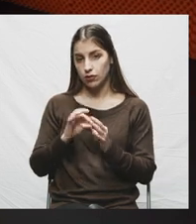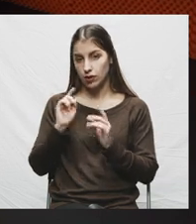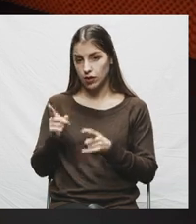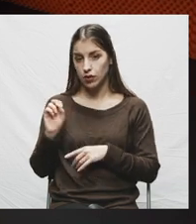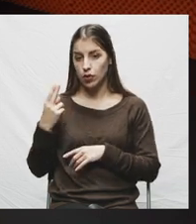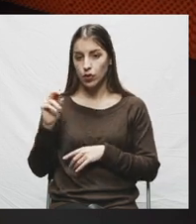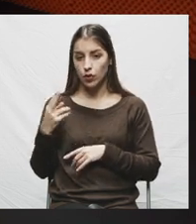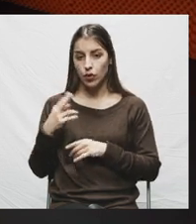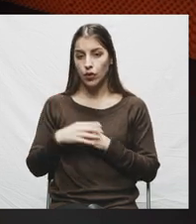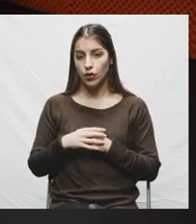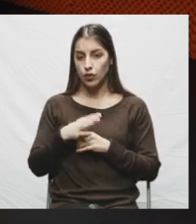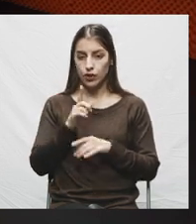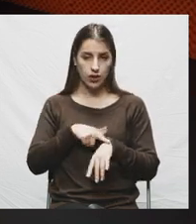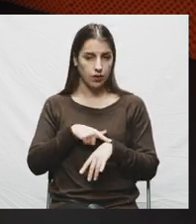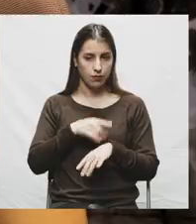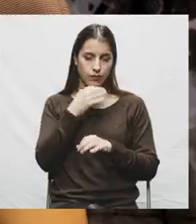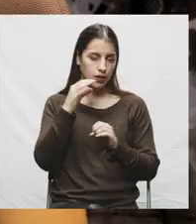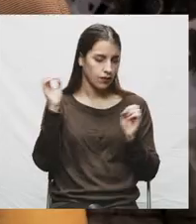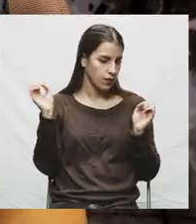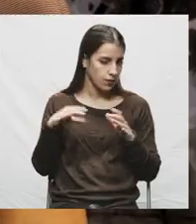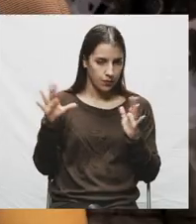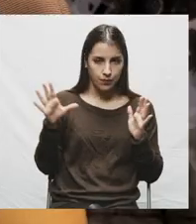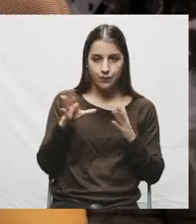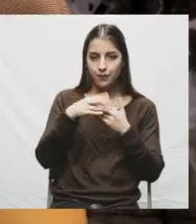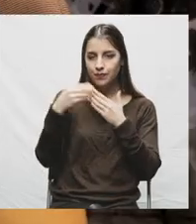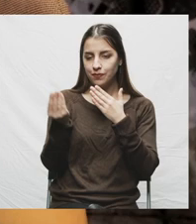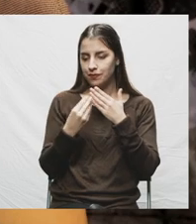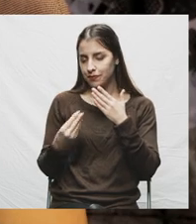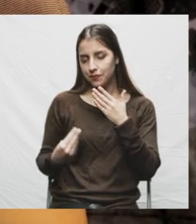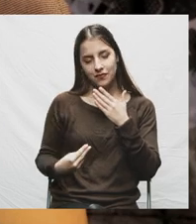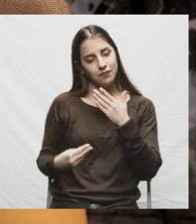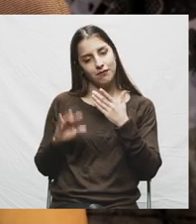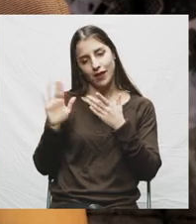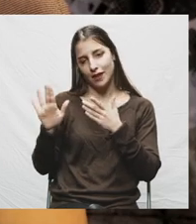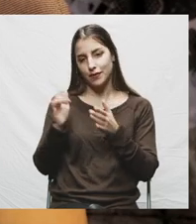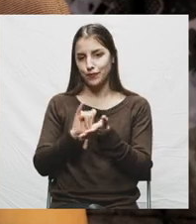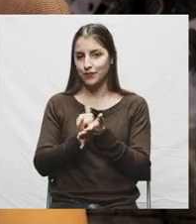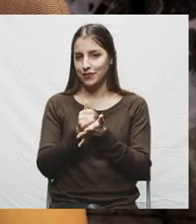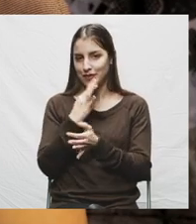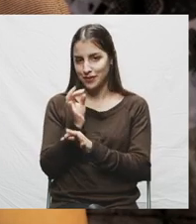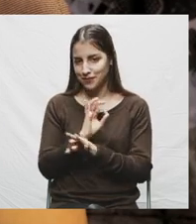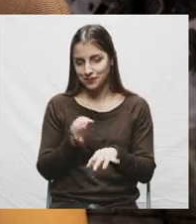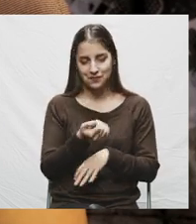An amazing weather, those leaves falling, that New York autumn is beautiful. We see it in Woody Allen’s movies, but not only.